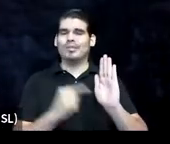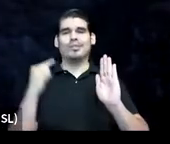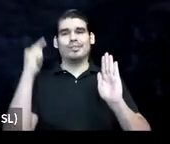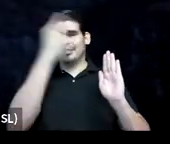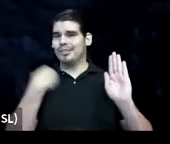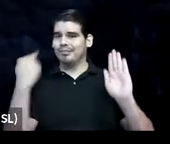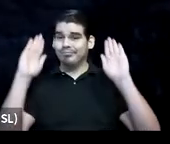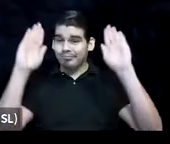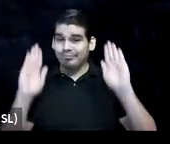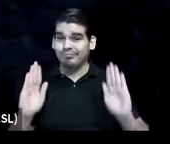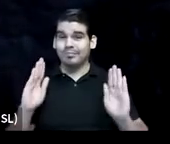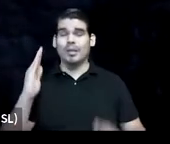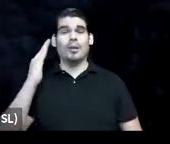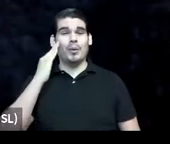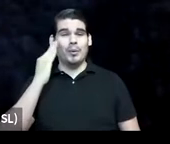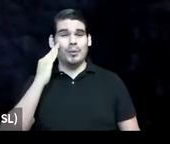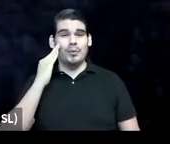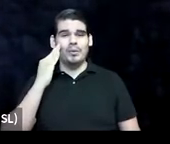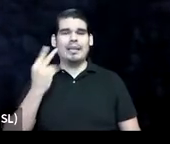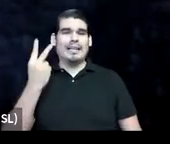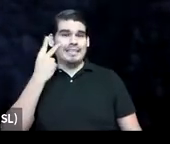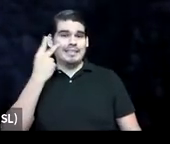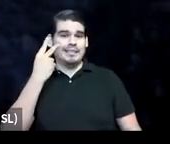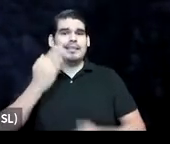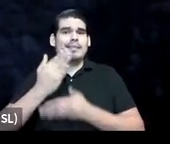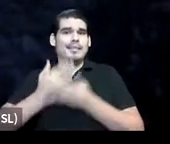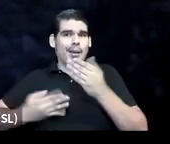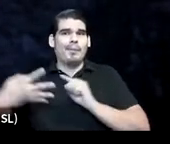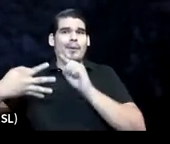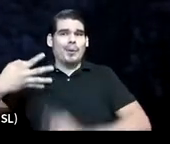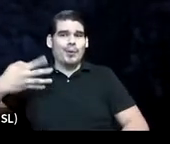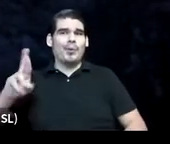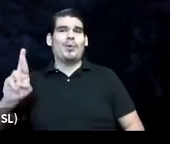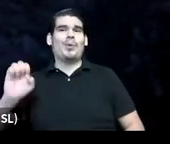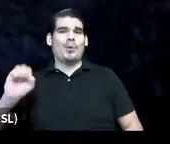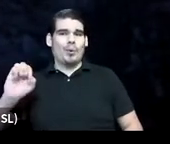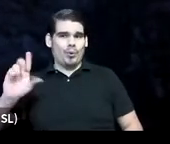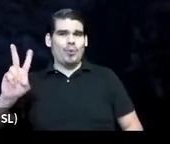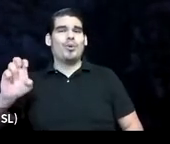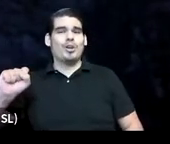finer details on resolves right now. So I'll go ahead and hand it back over to RAD eight